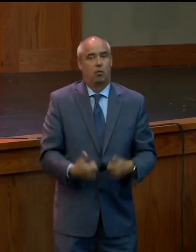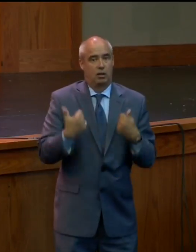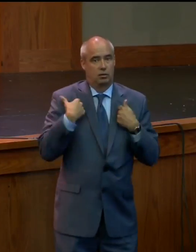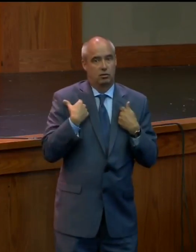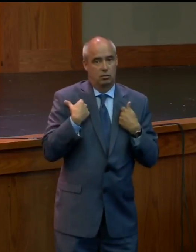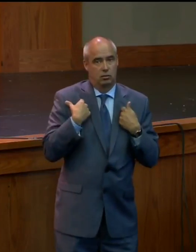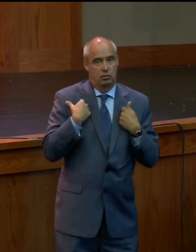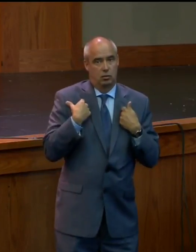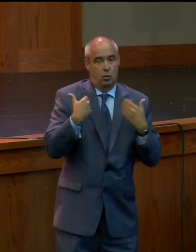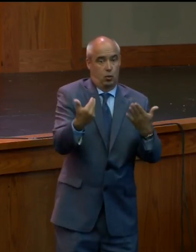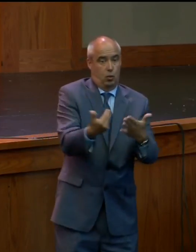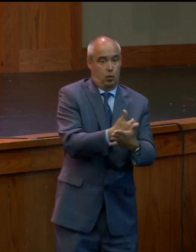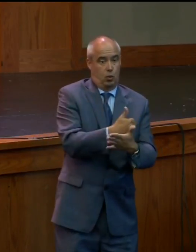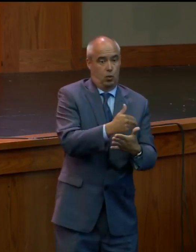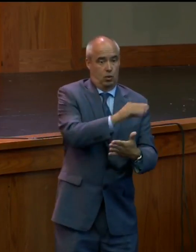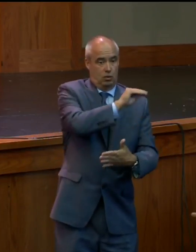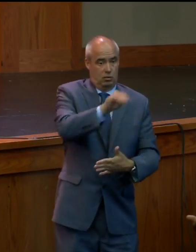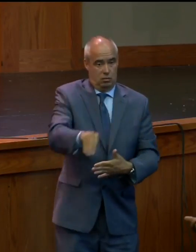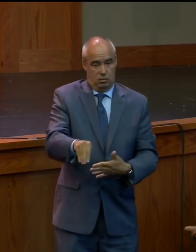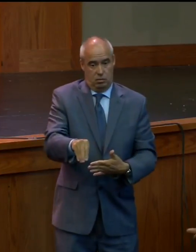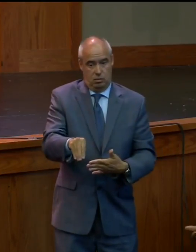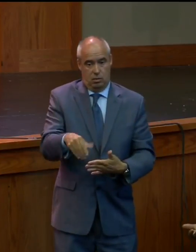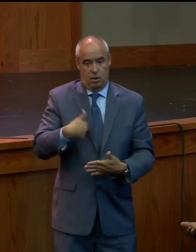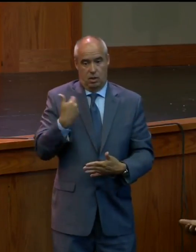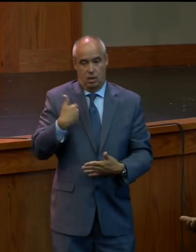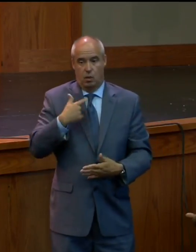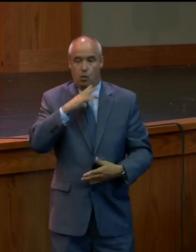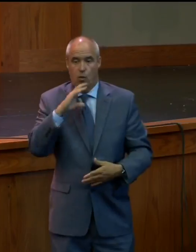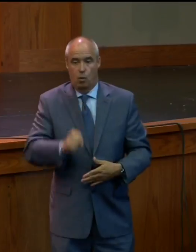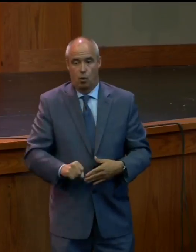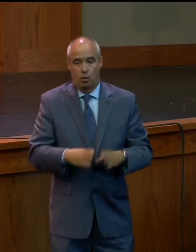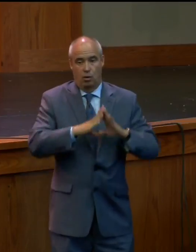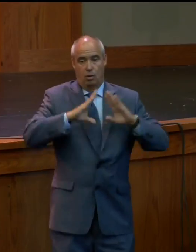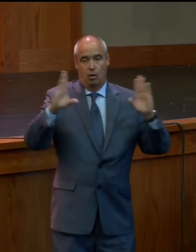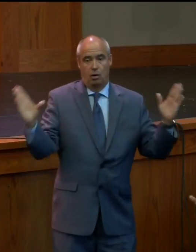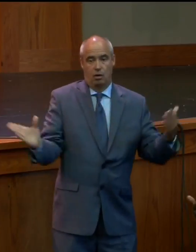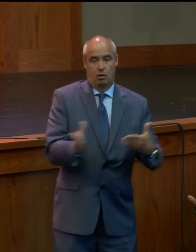THOSE NEW TO D.C., YOUNG AND OLD, AND THOSE WHO HAVE BEEN